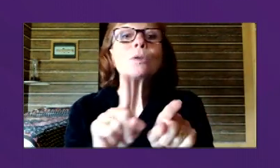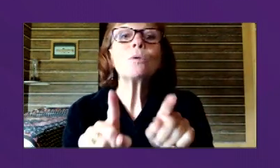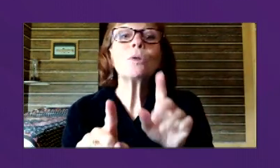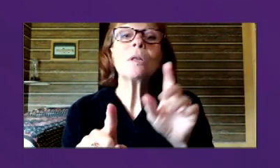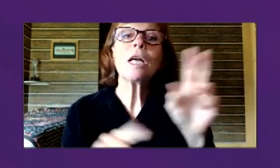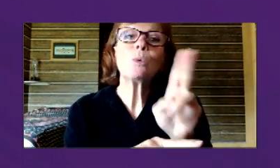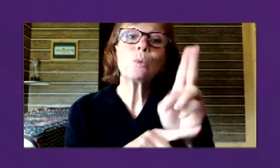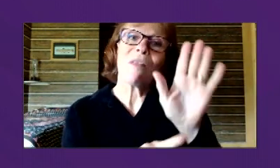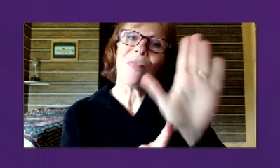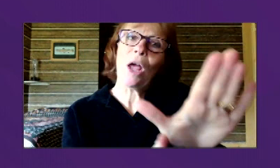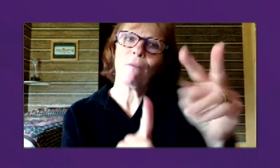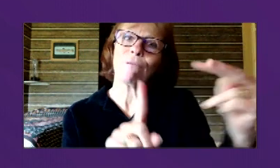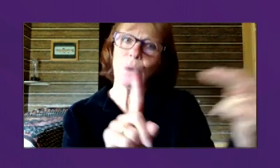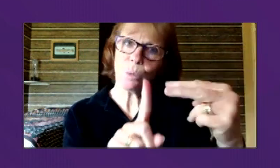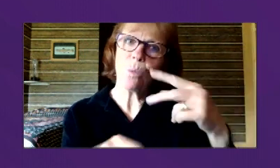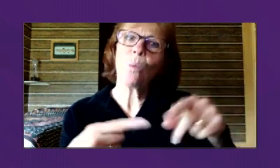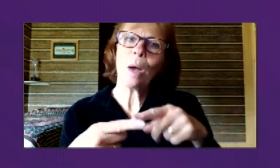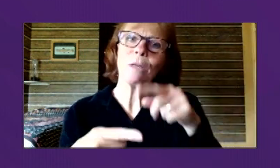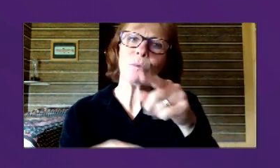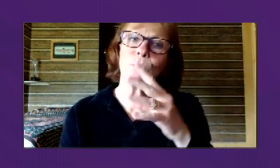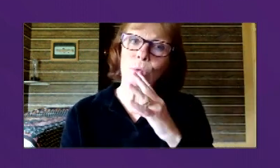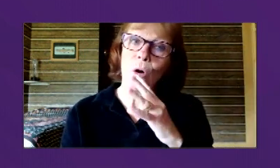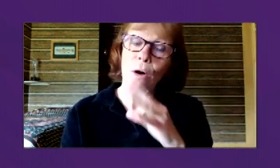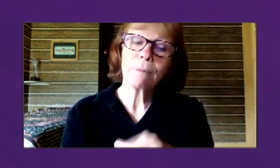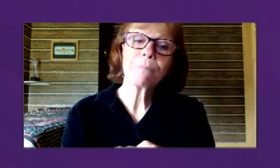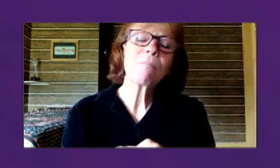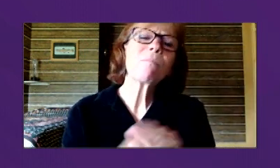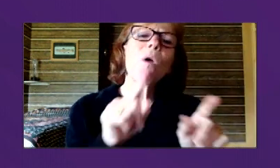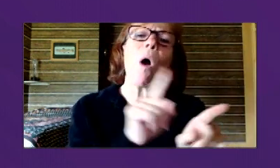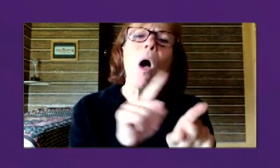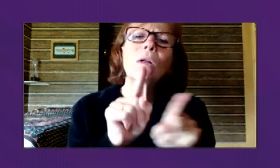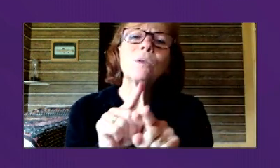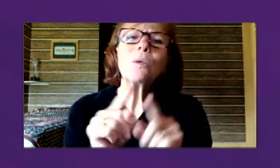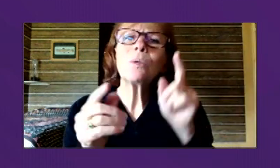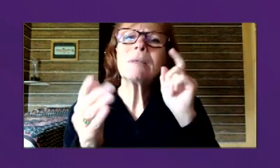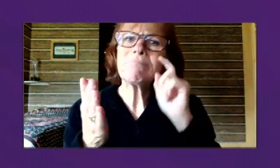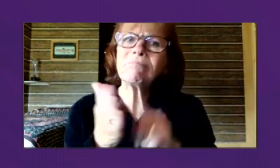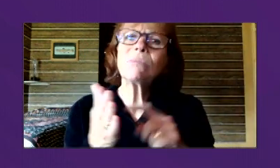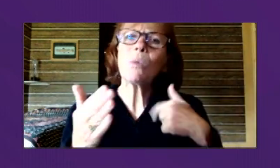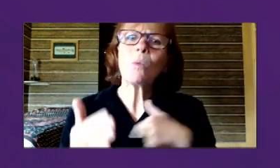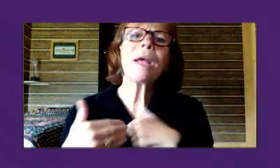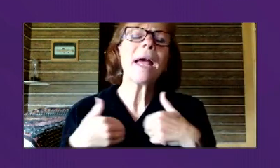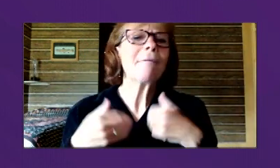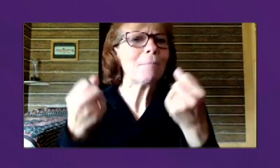And last, you always wanna acknowledge multiple truths. Providing a Native perspective does